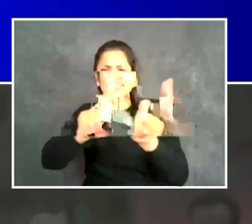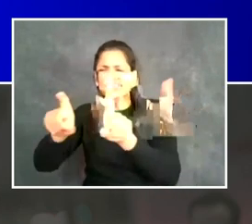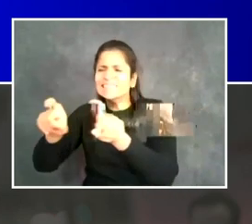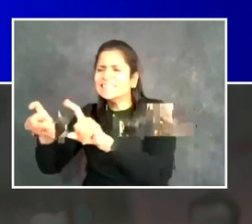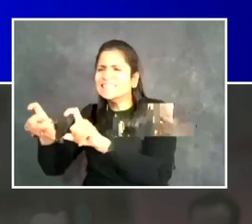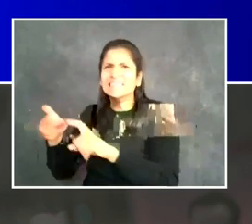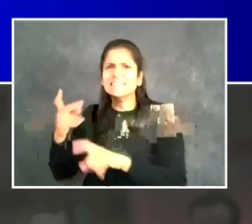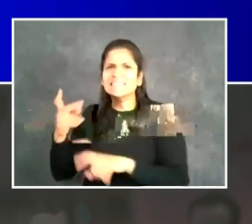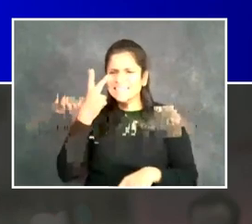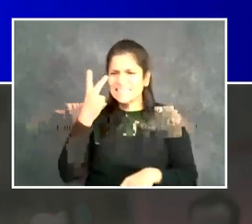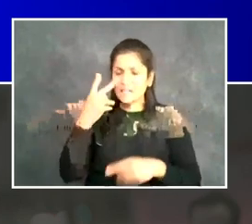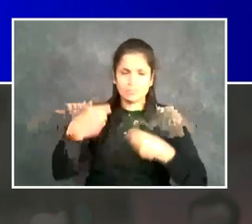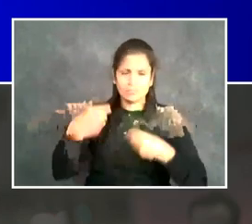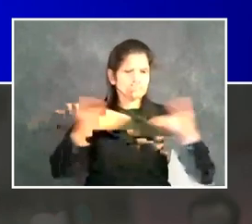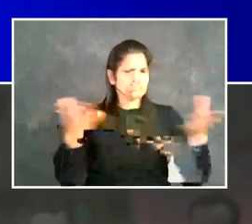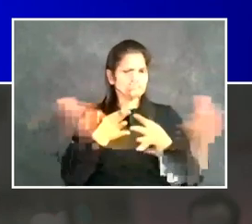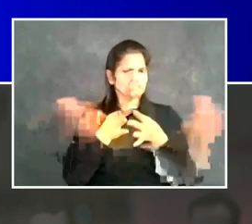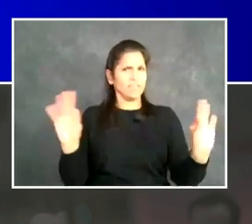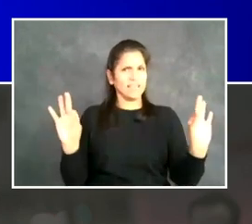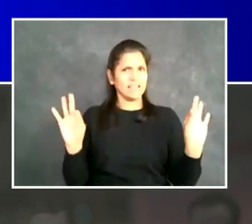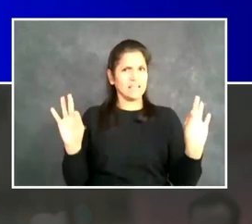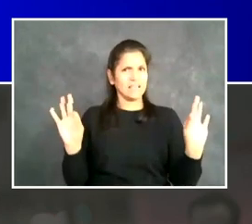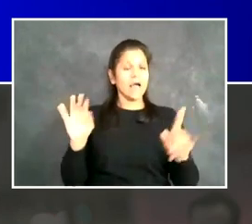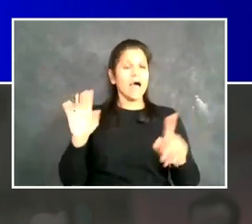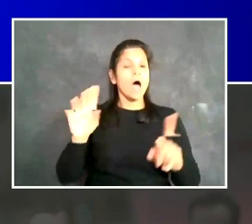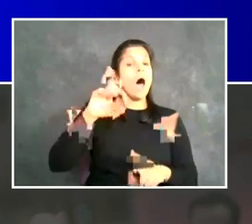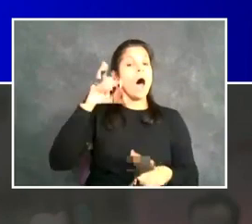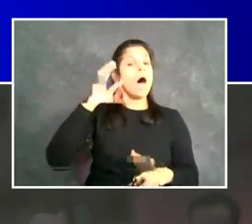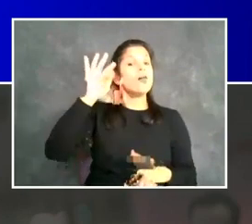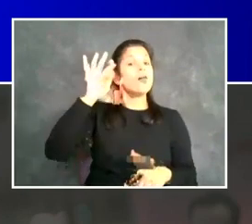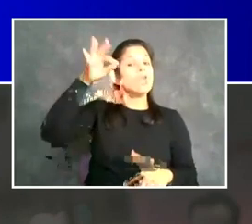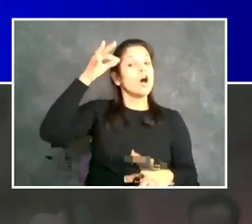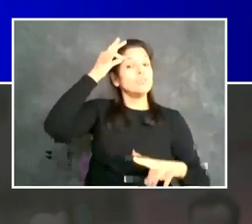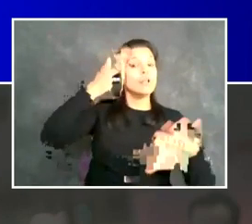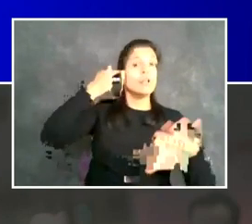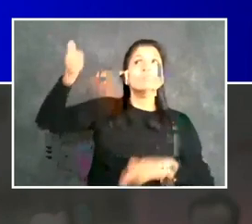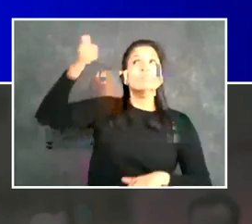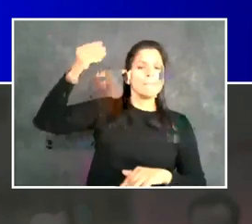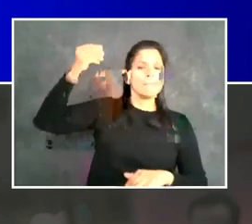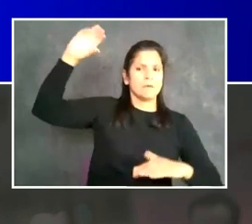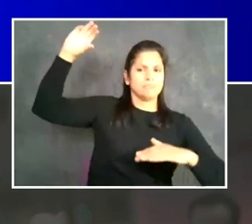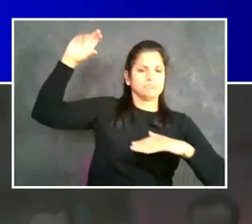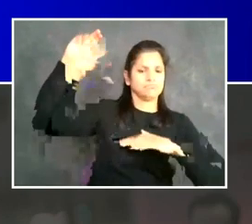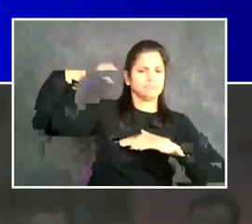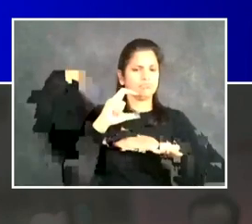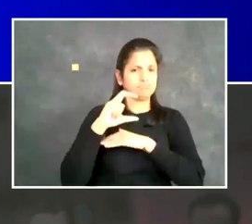AND IT WILL BE PROVIDED TO ALL WHO WANT TO TAKE ADVANTAGE OF